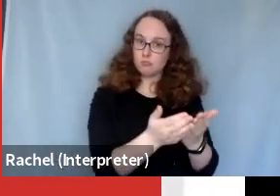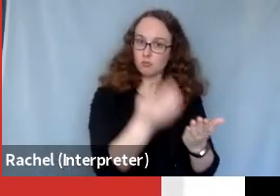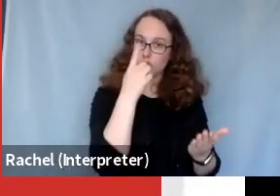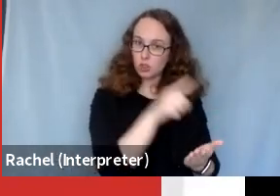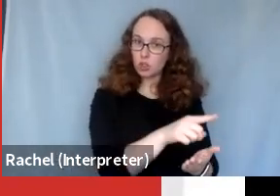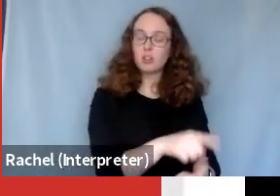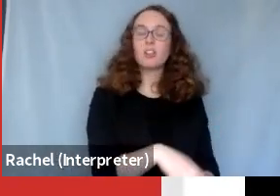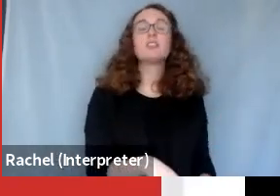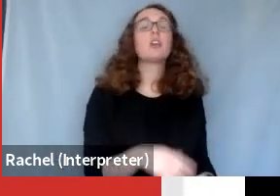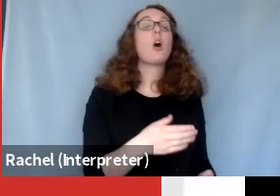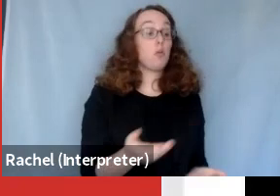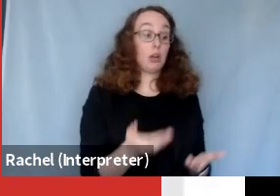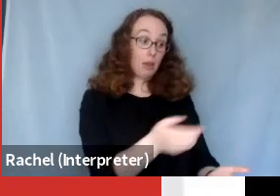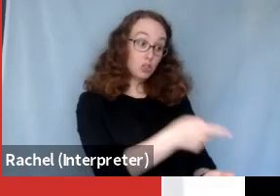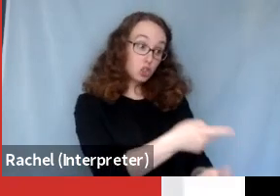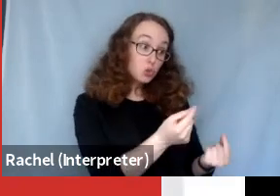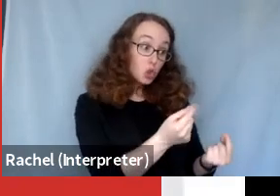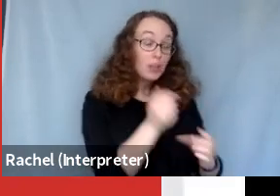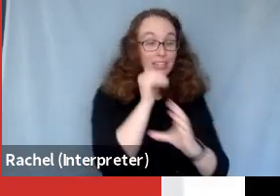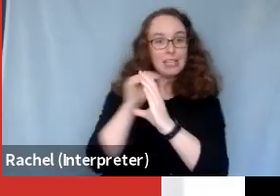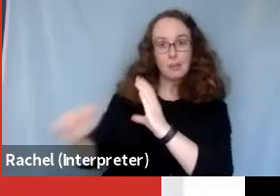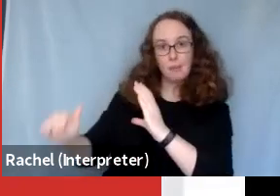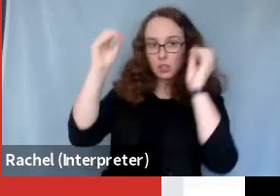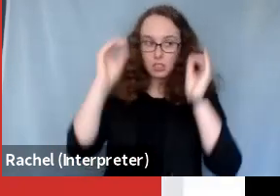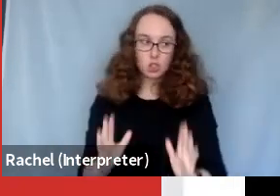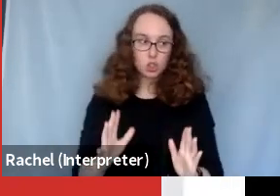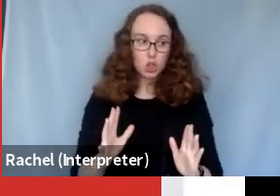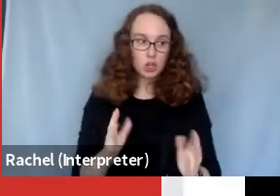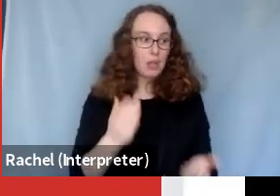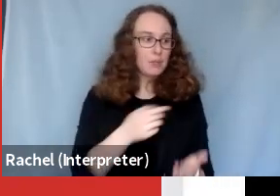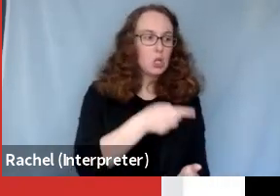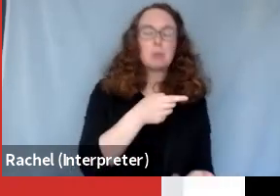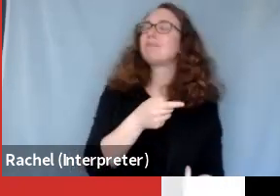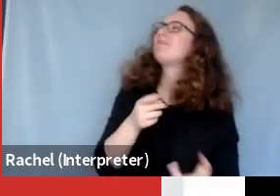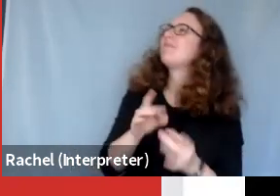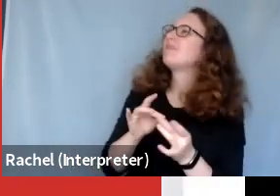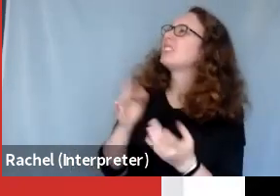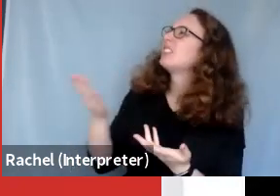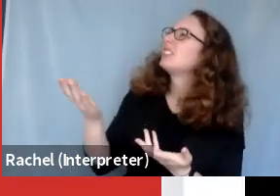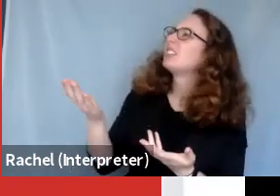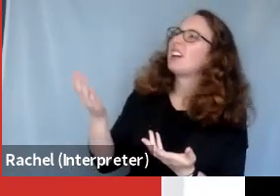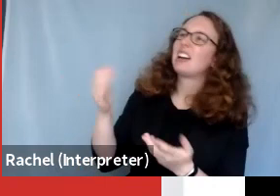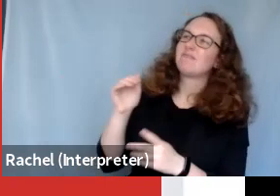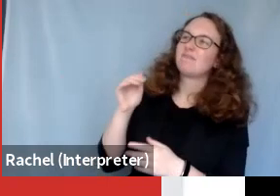and say I noticed there's nothing, no course materials required for this class at this time.